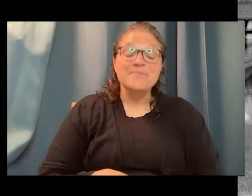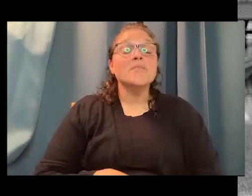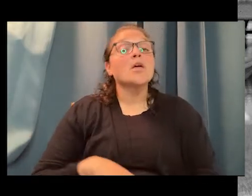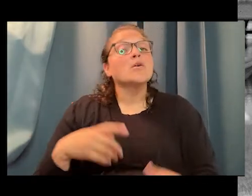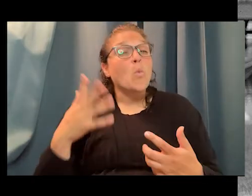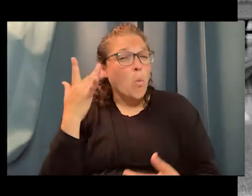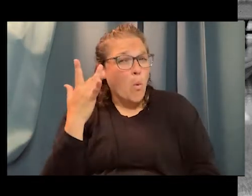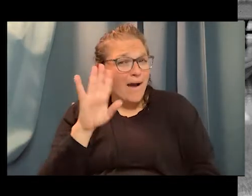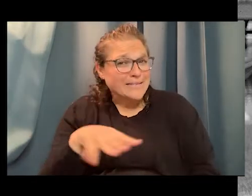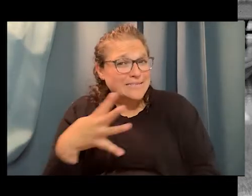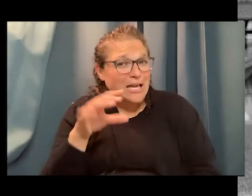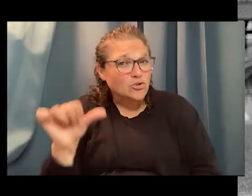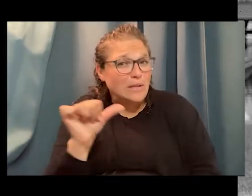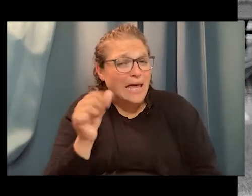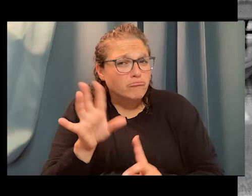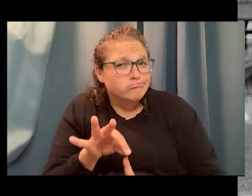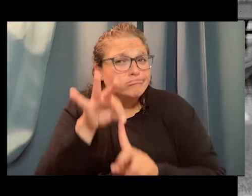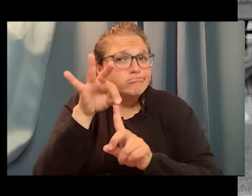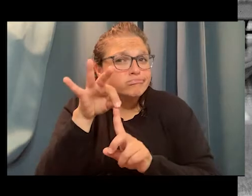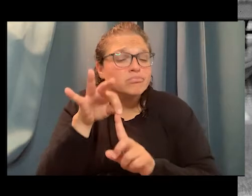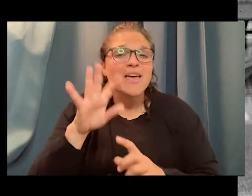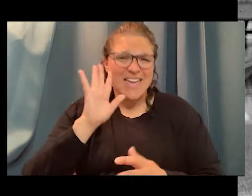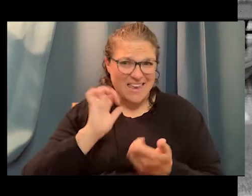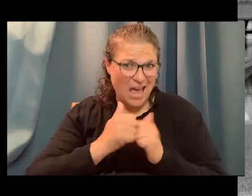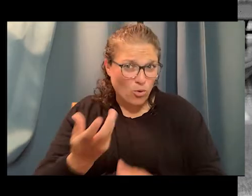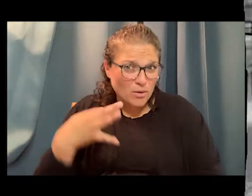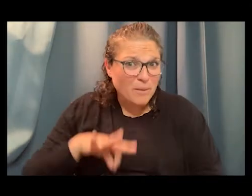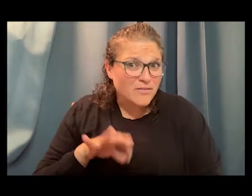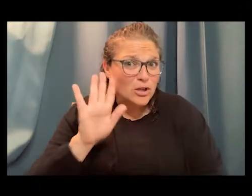What is it that makes Schedule-A so special and how will it make your job easier?